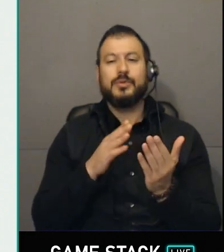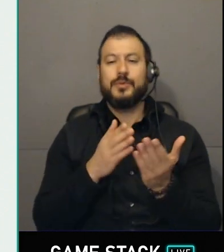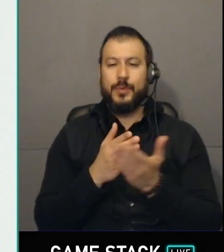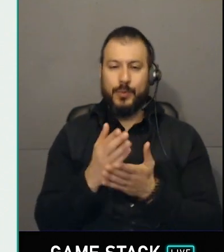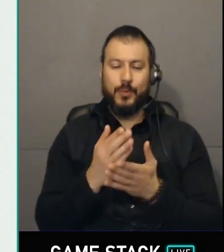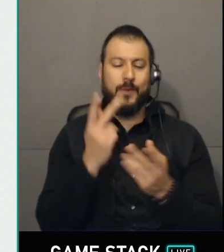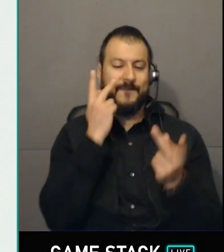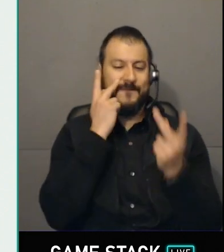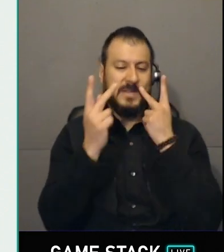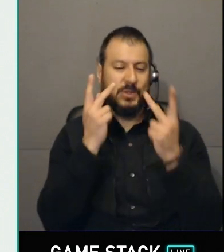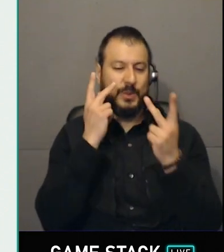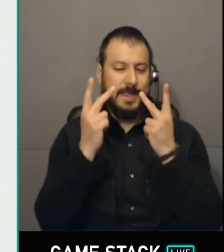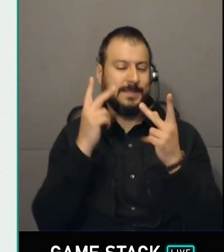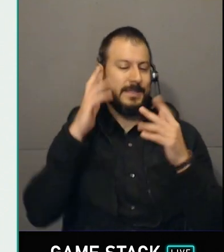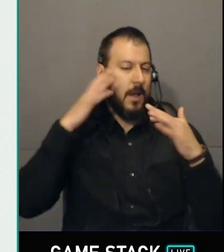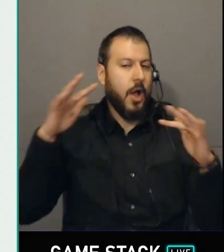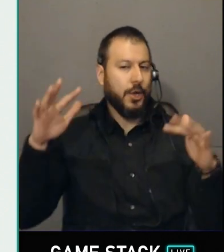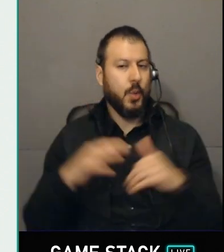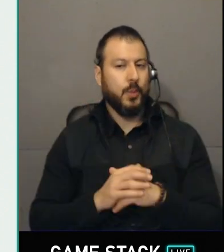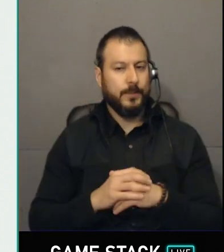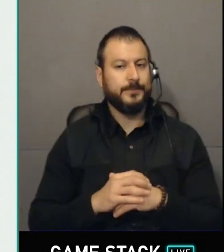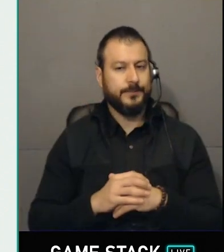but that can be really difficult.